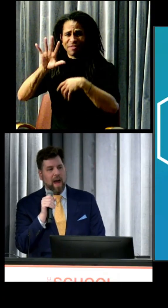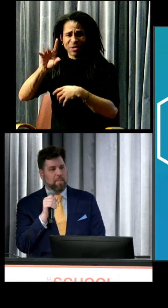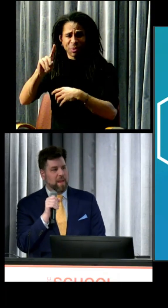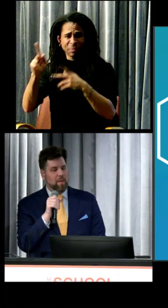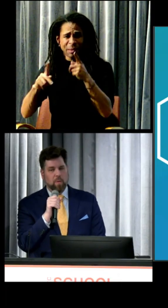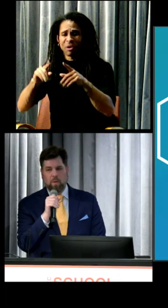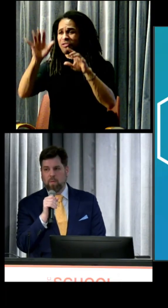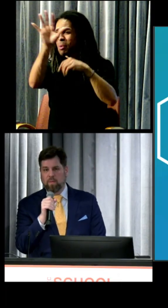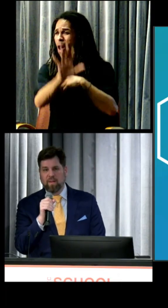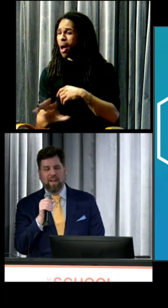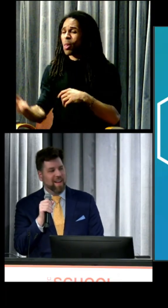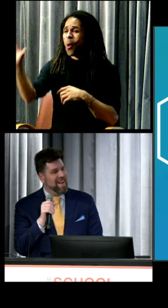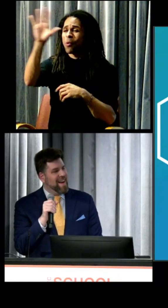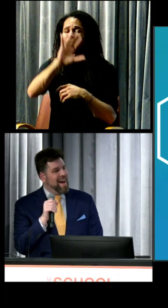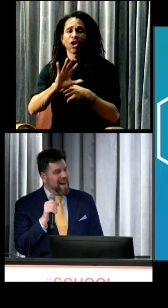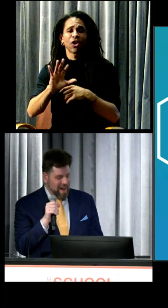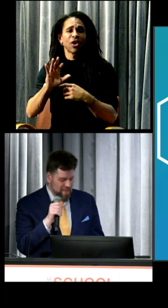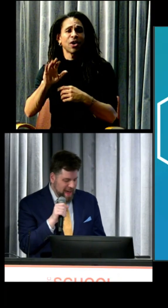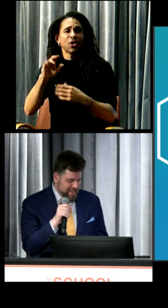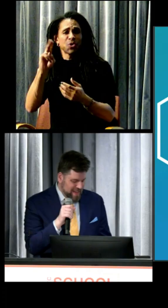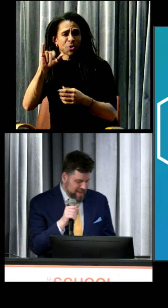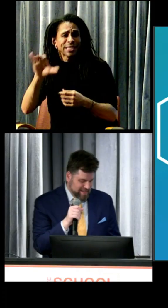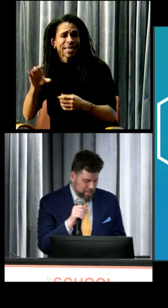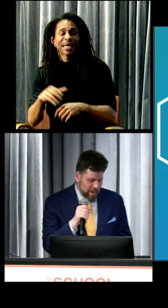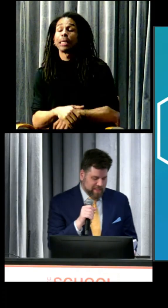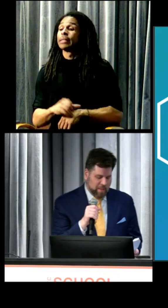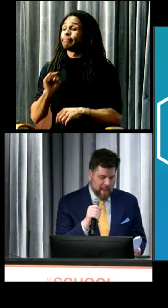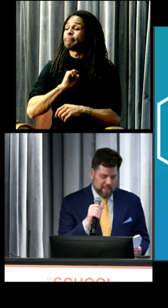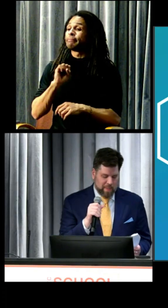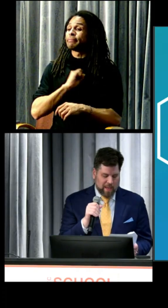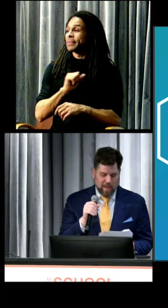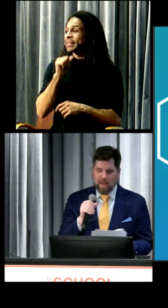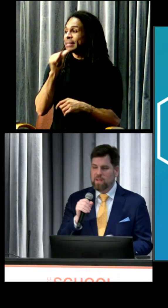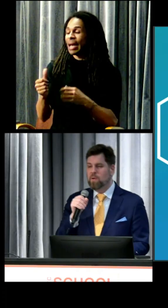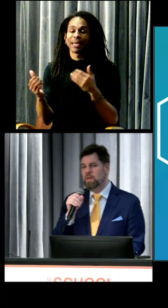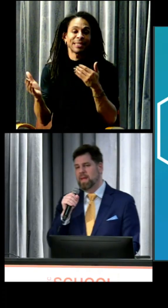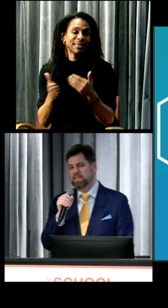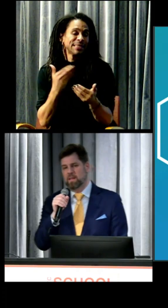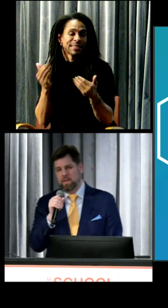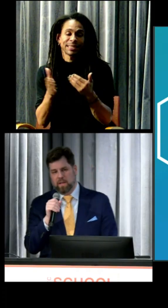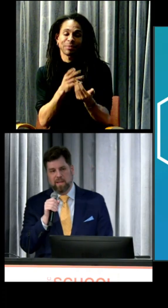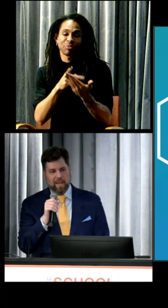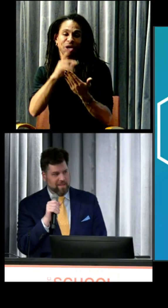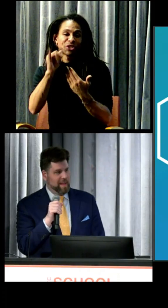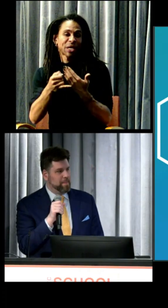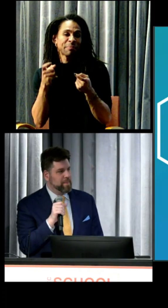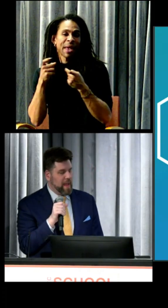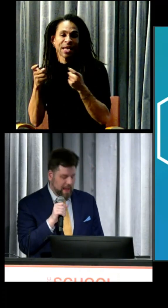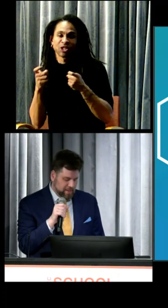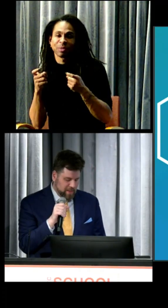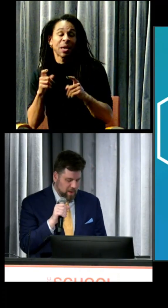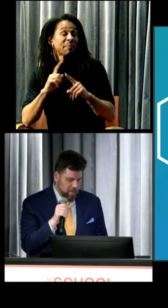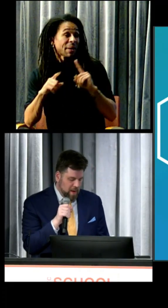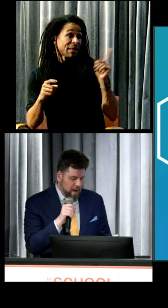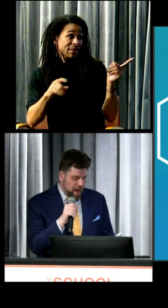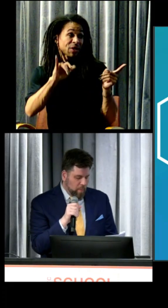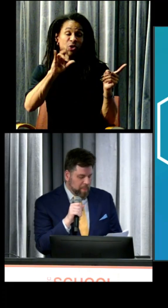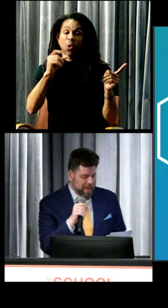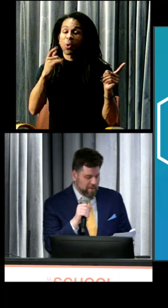from 2023 and moving on, you know, into the future. So using this data set, you can ask questions about where are the successes, where are the